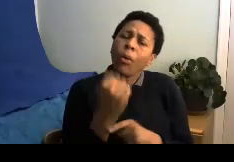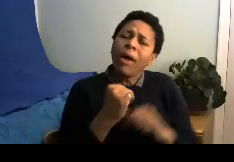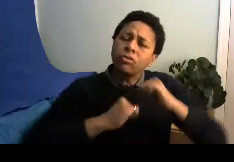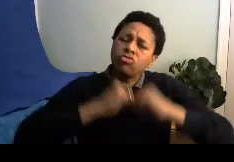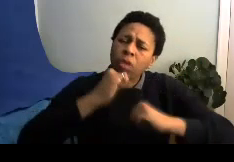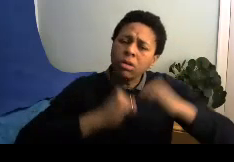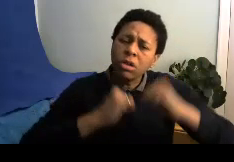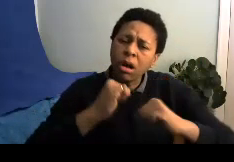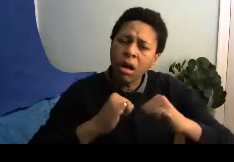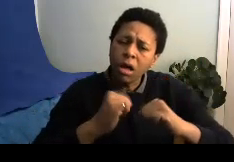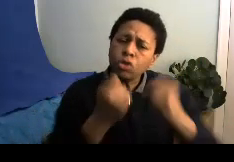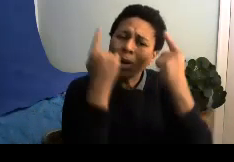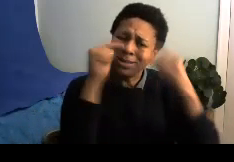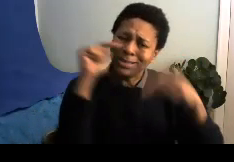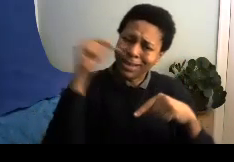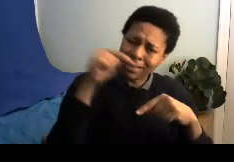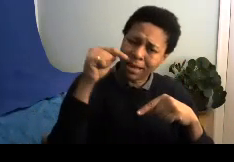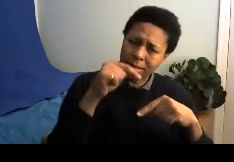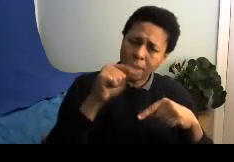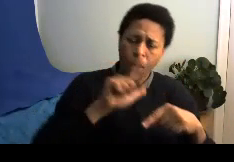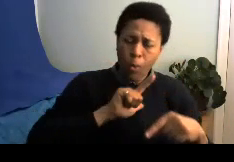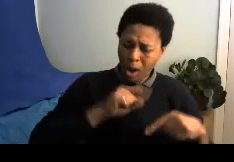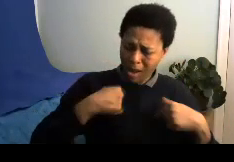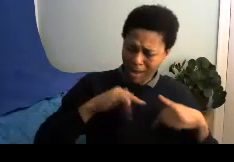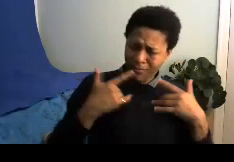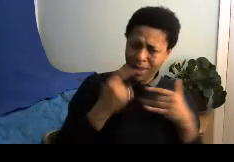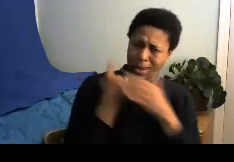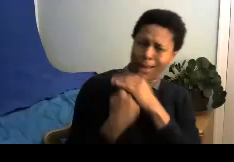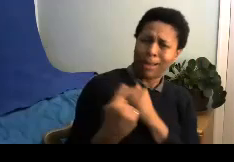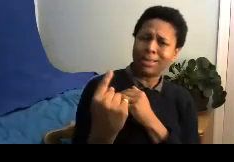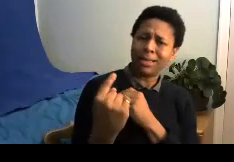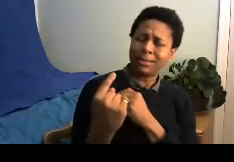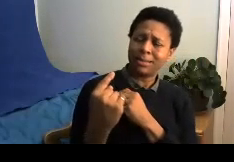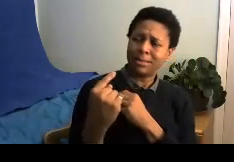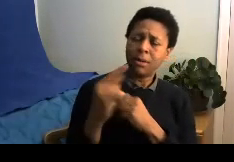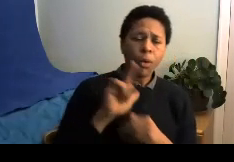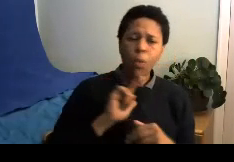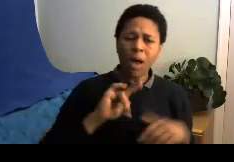also isolation and lack of belonging for want of a better